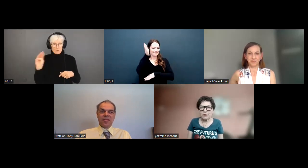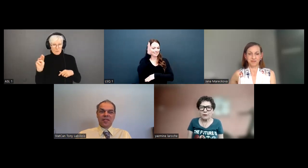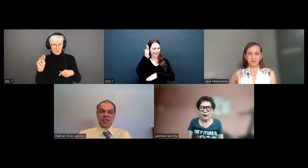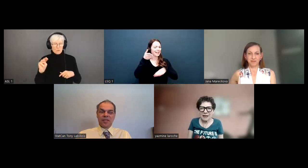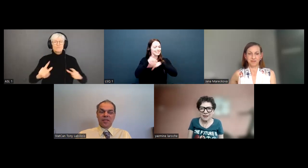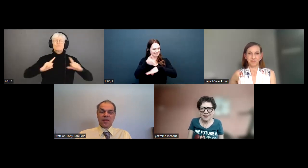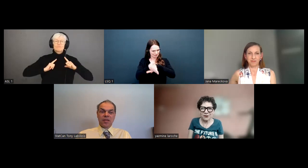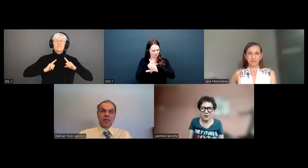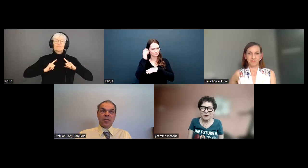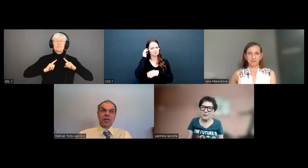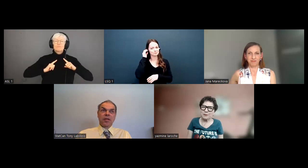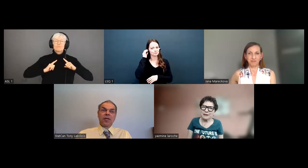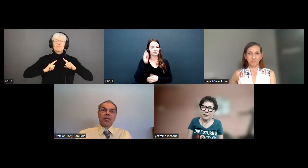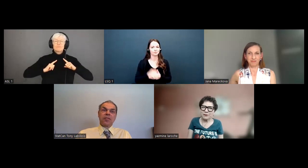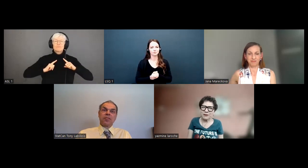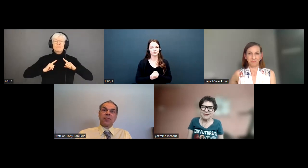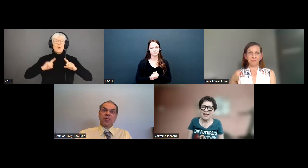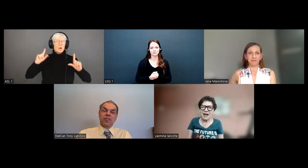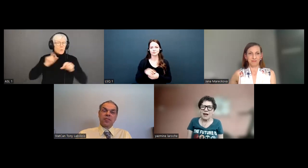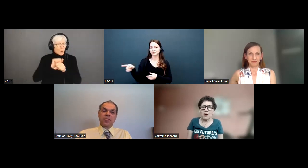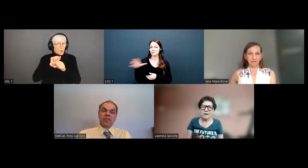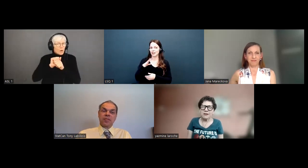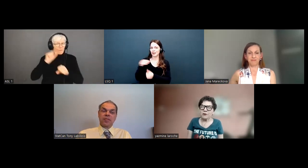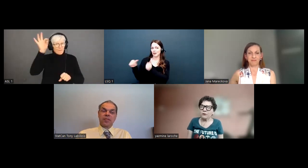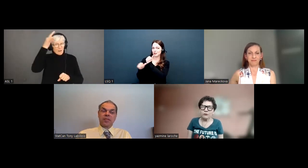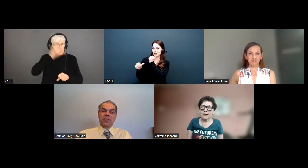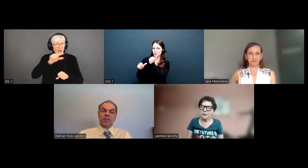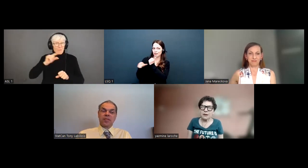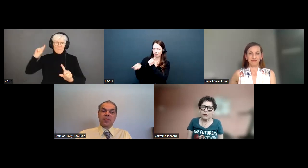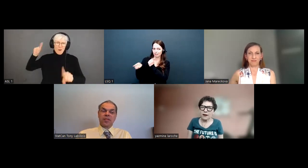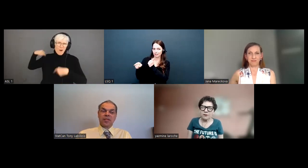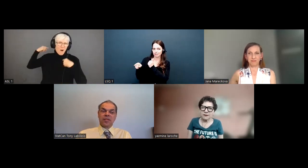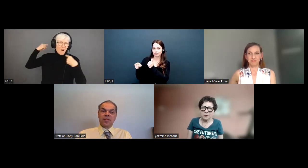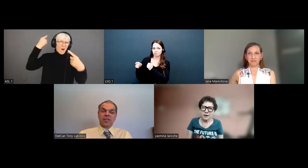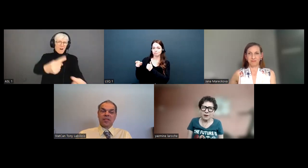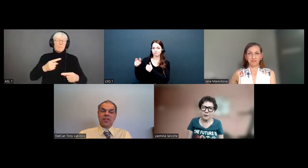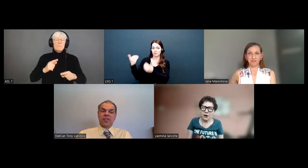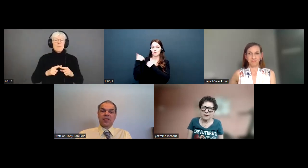a very lengthy career in the public service. I'm also a really really proud alumna of Carleton